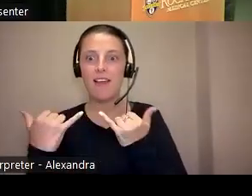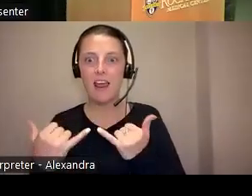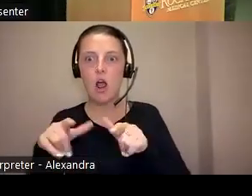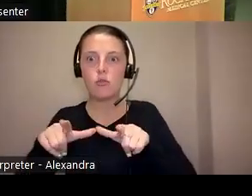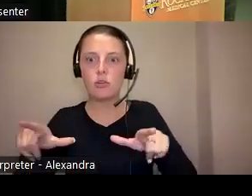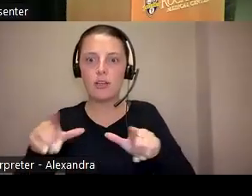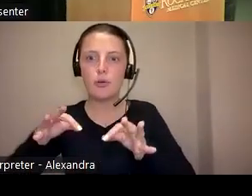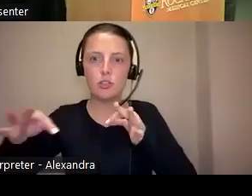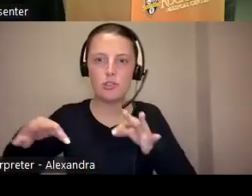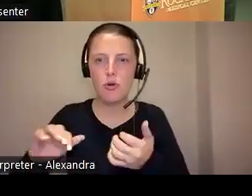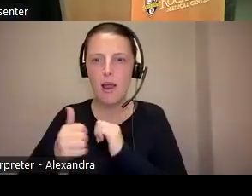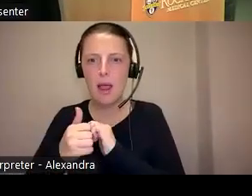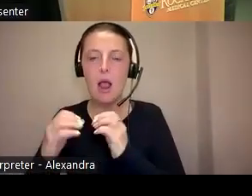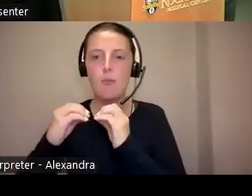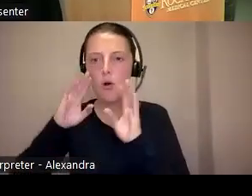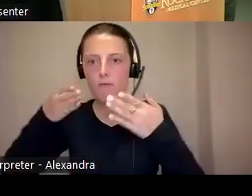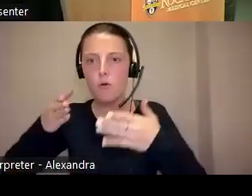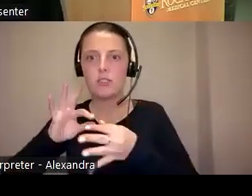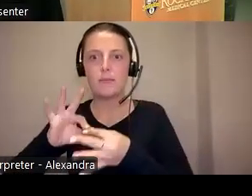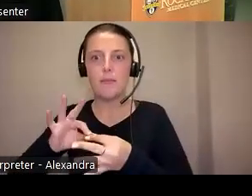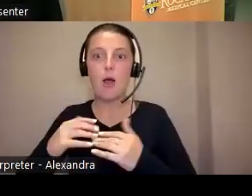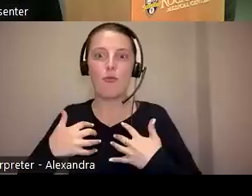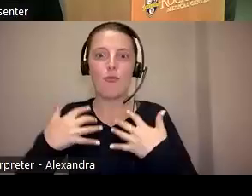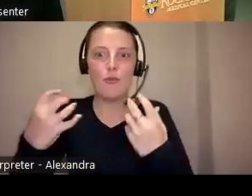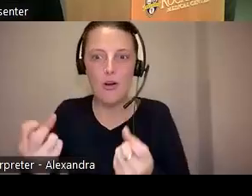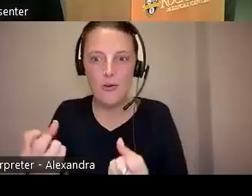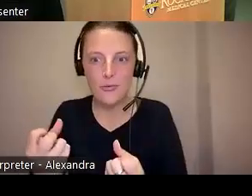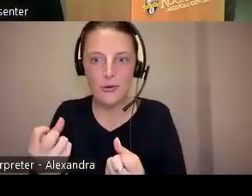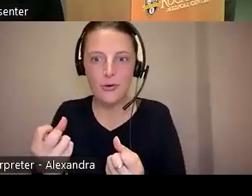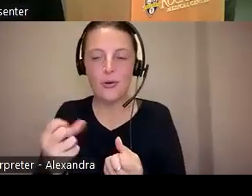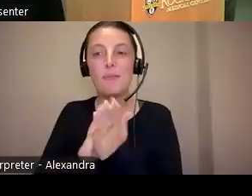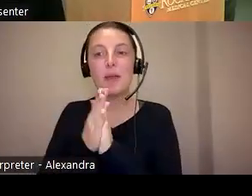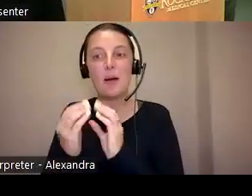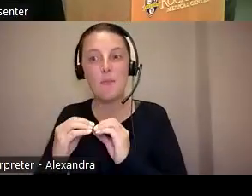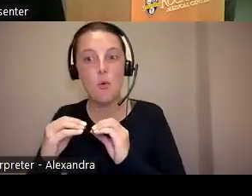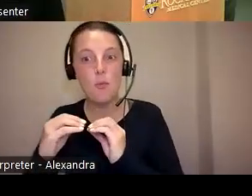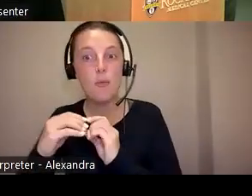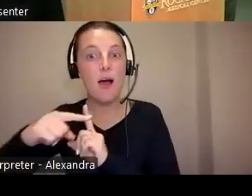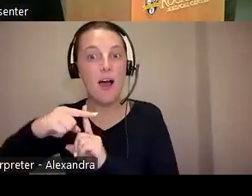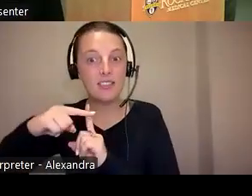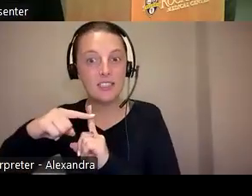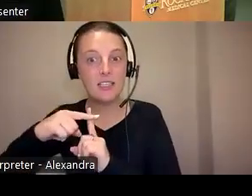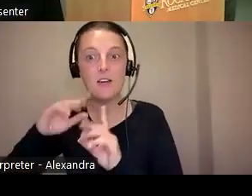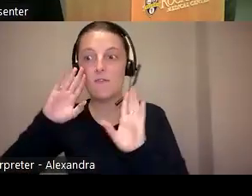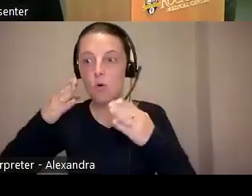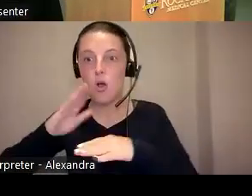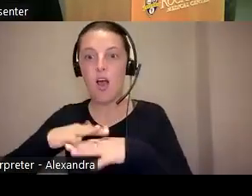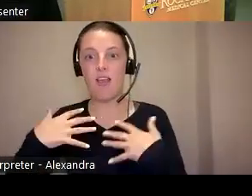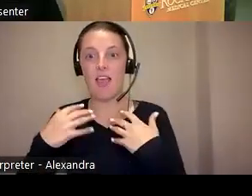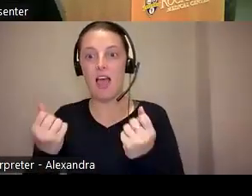ways and move forward in more positive um wellness. And they do that alongside each other.